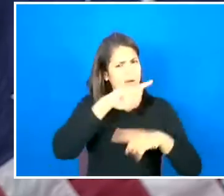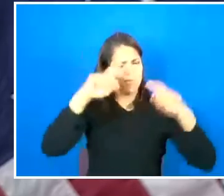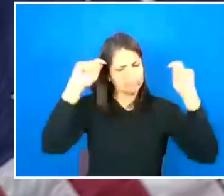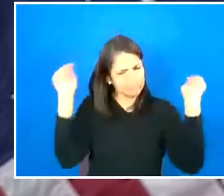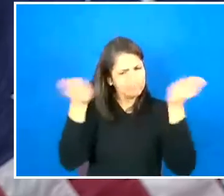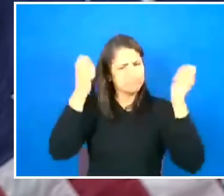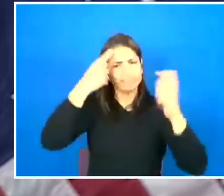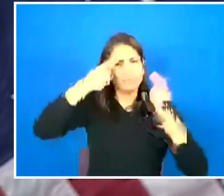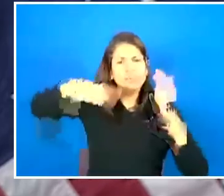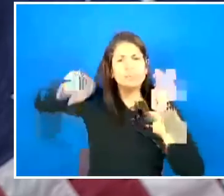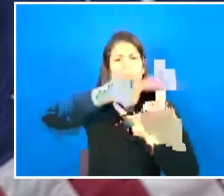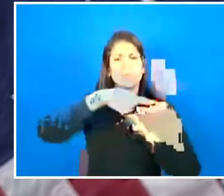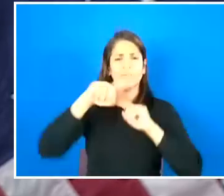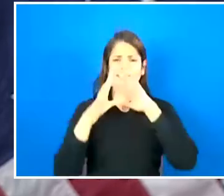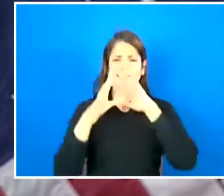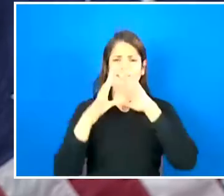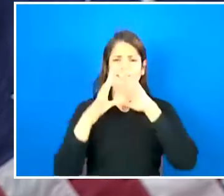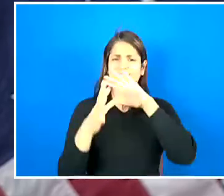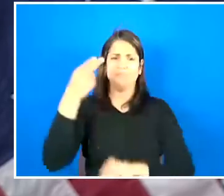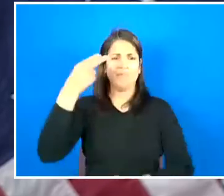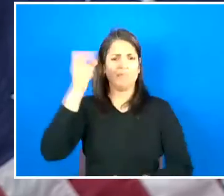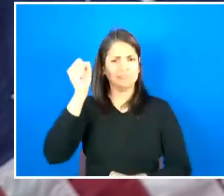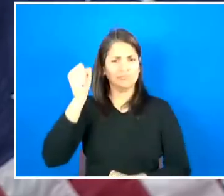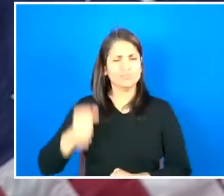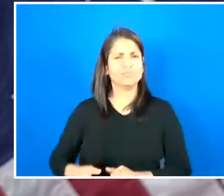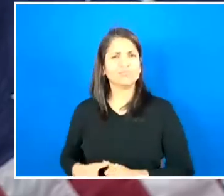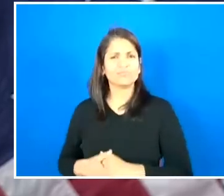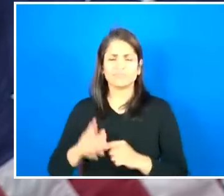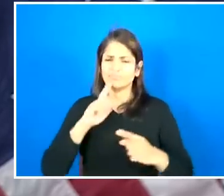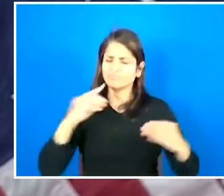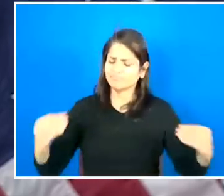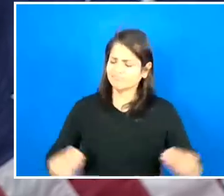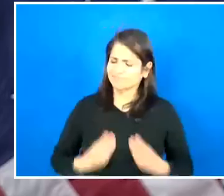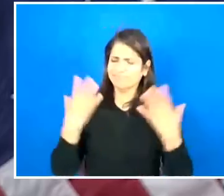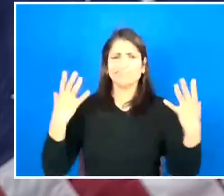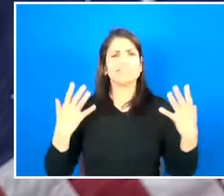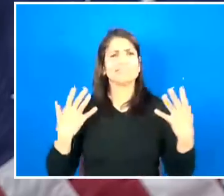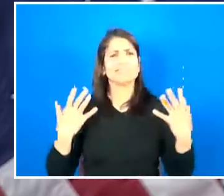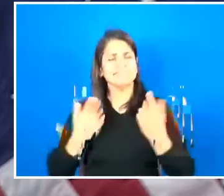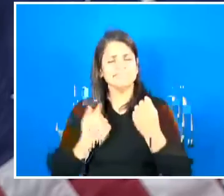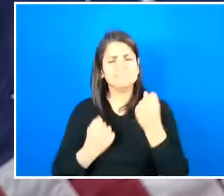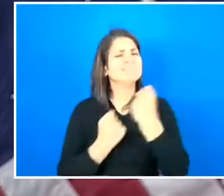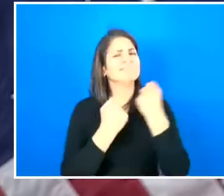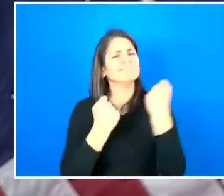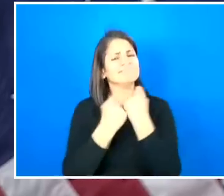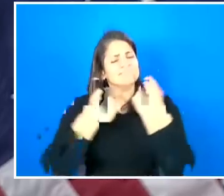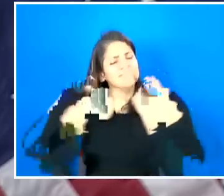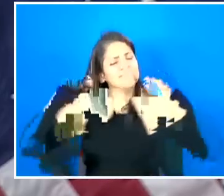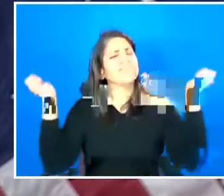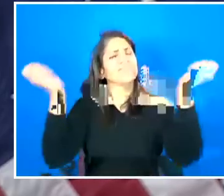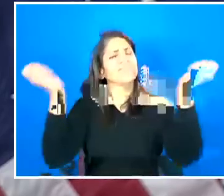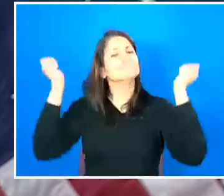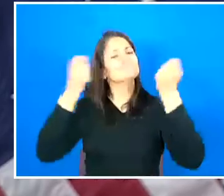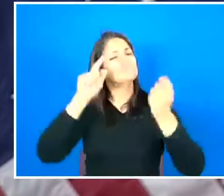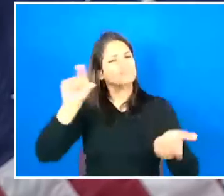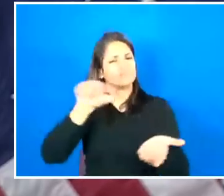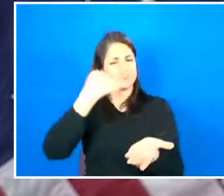SCHOOLS. YOU'RE GOING TO HAVE A DAY OF INSPIRATION AND SUPPORT AND CELEBRATION NO